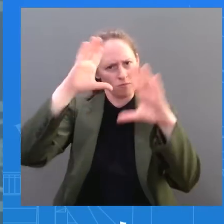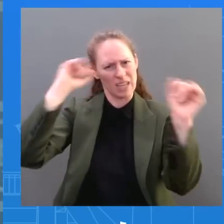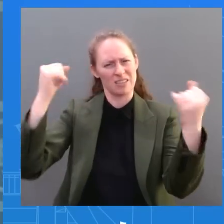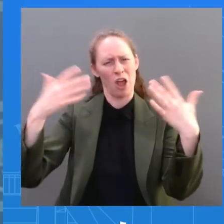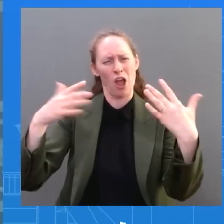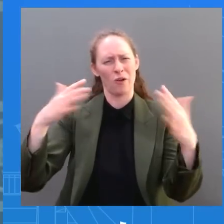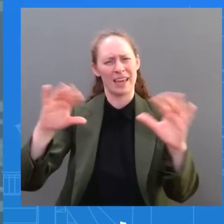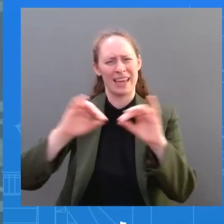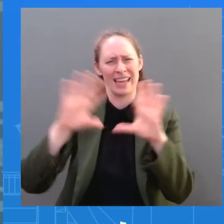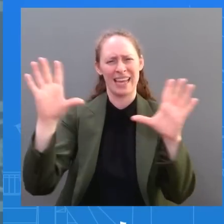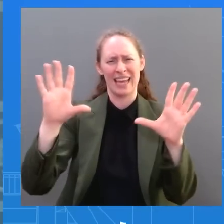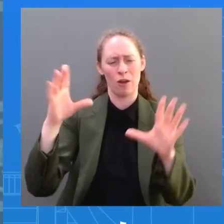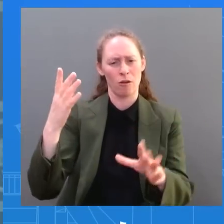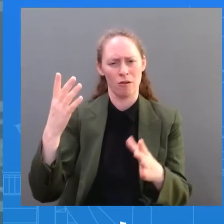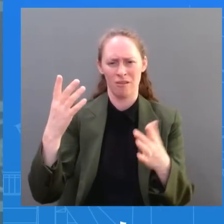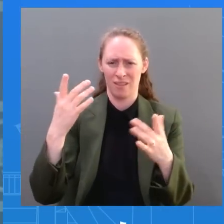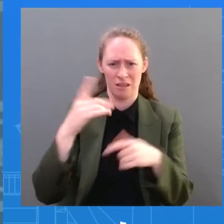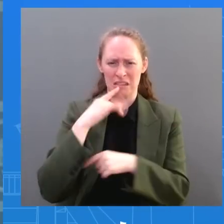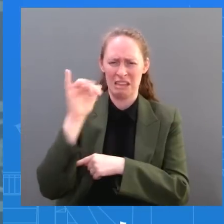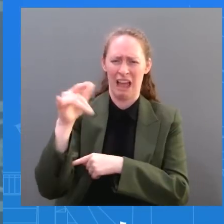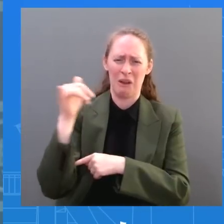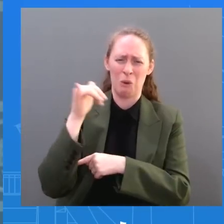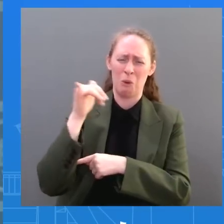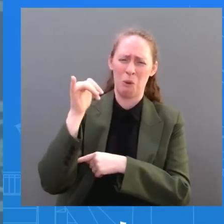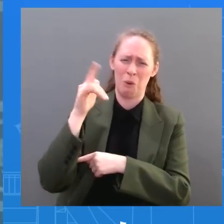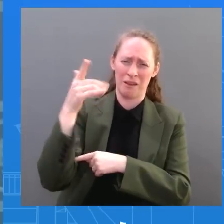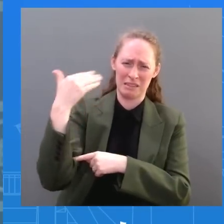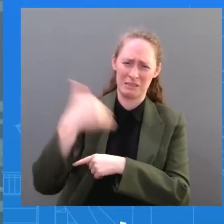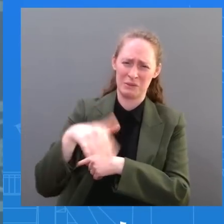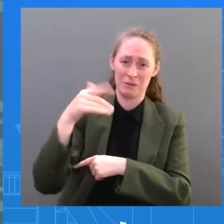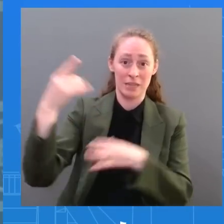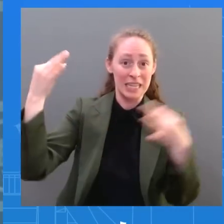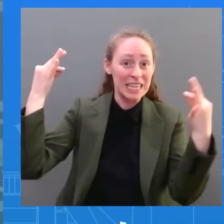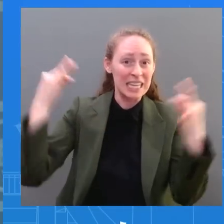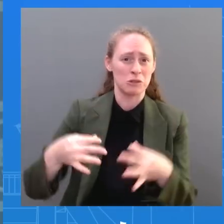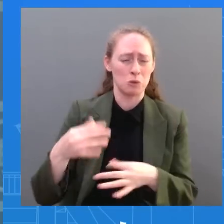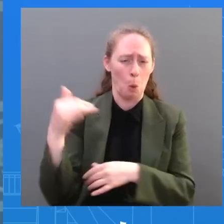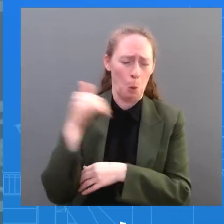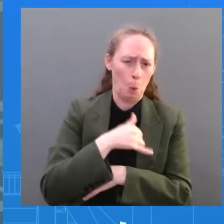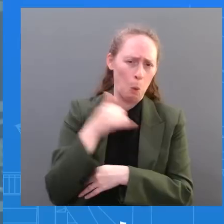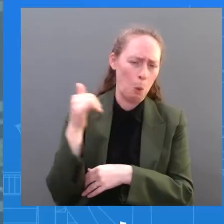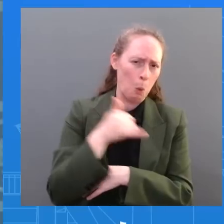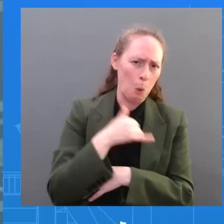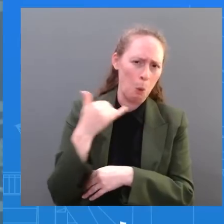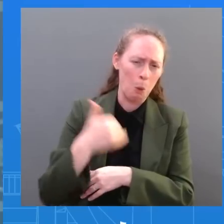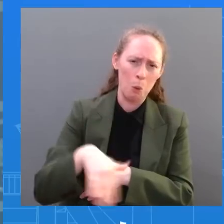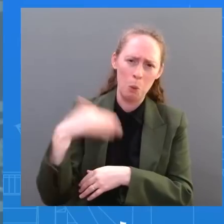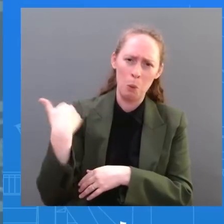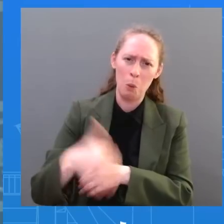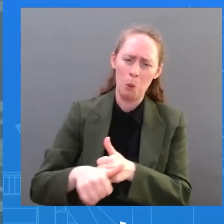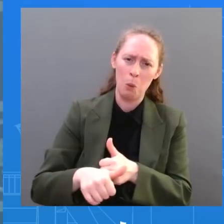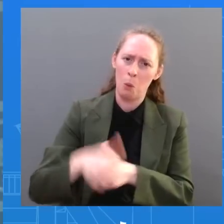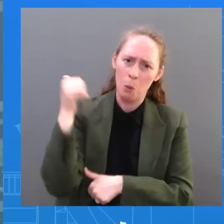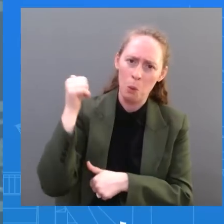so many women, upend their lives, if you will, because of this extreme decision. And it should not stand.